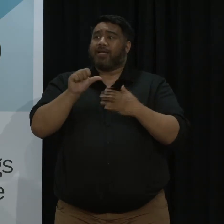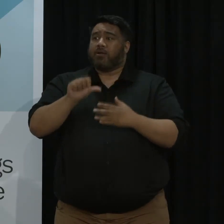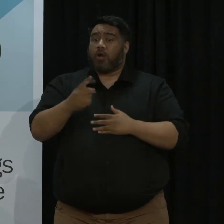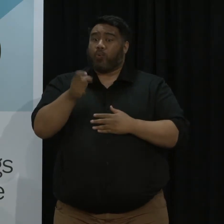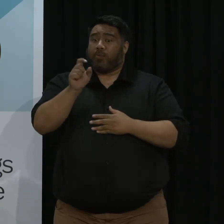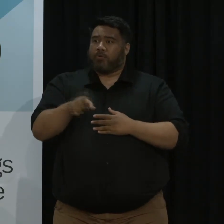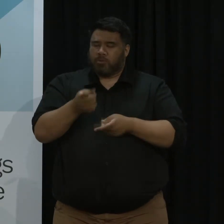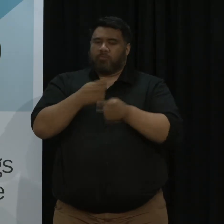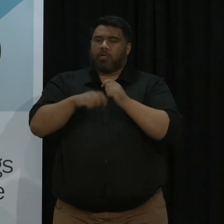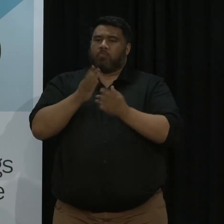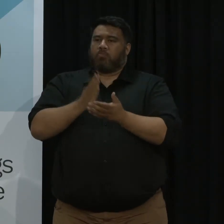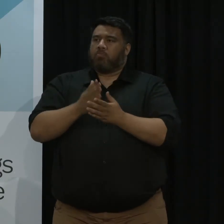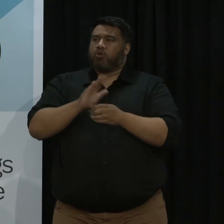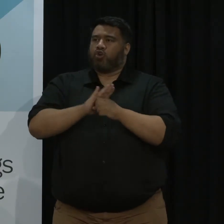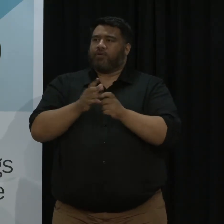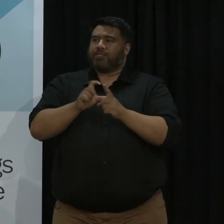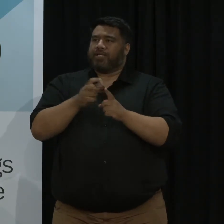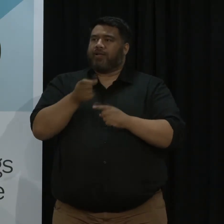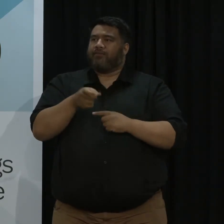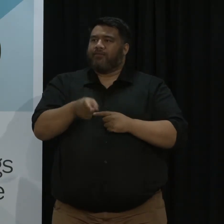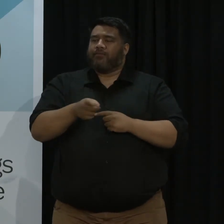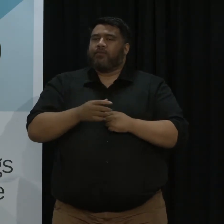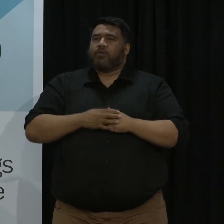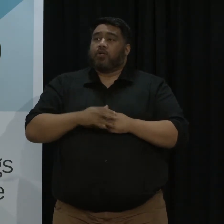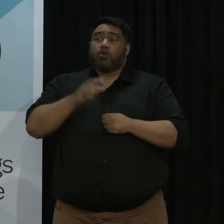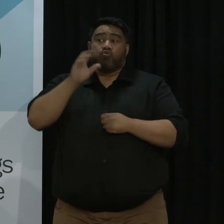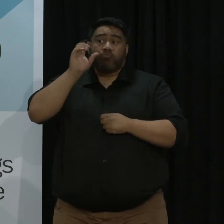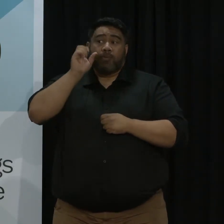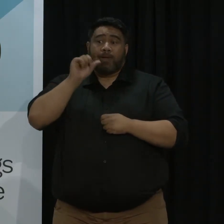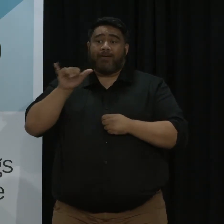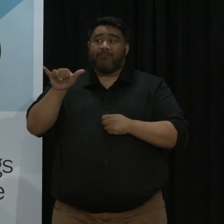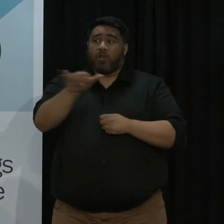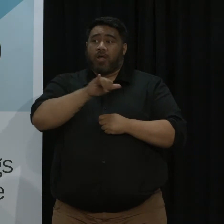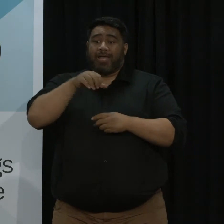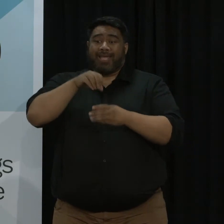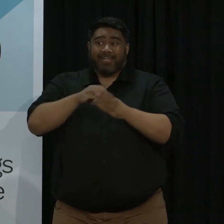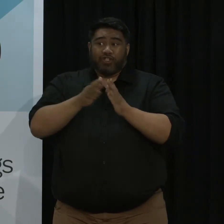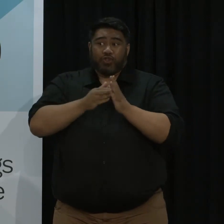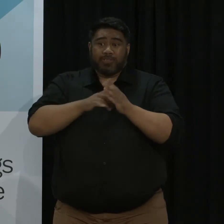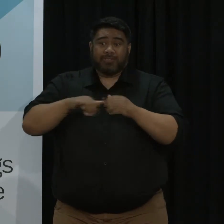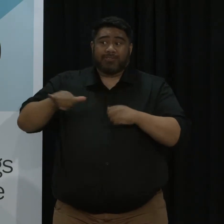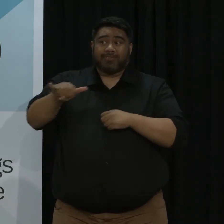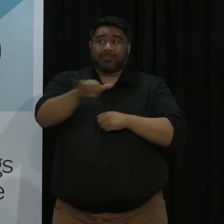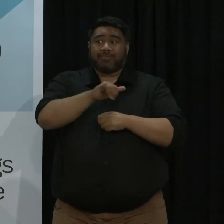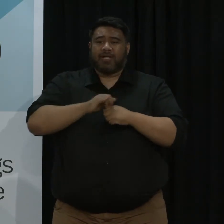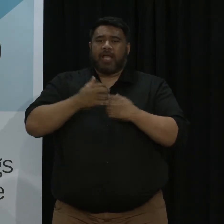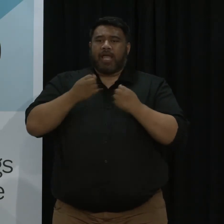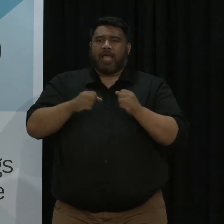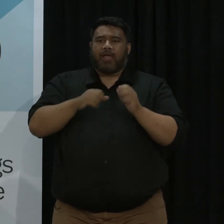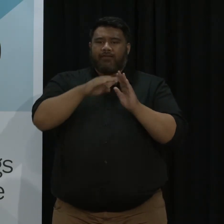actually a Pharno whoing iffed their seven days in self-